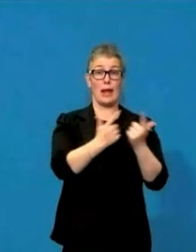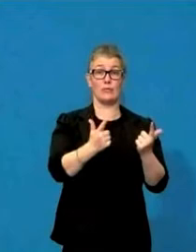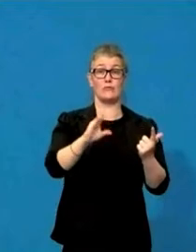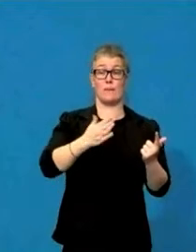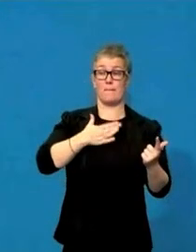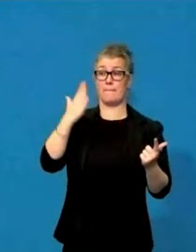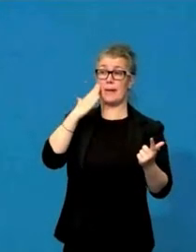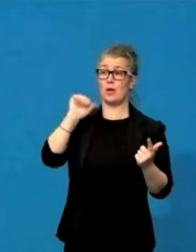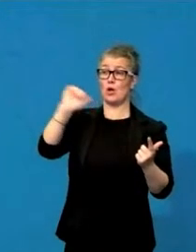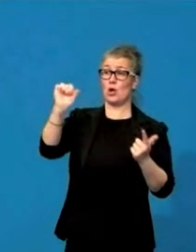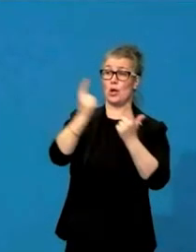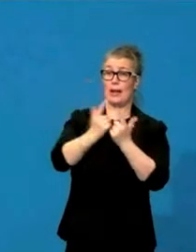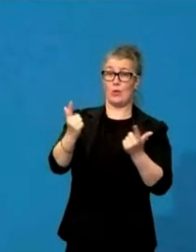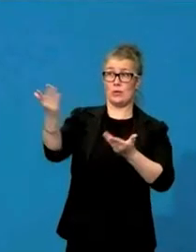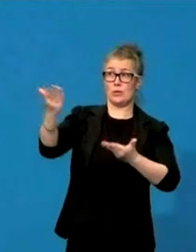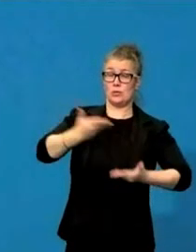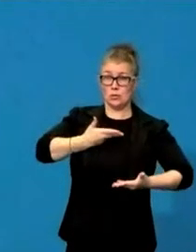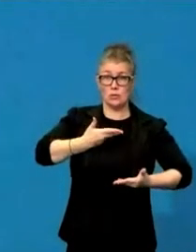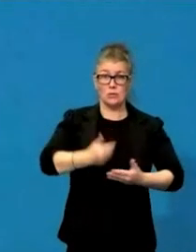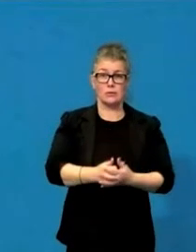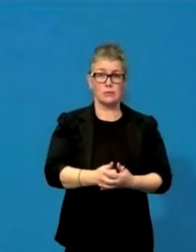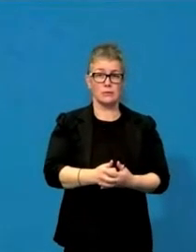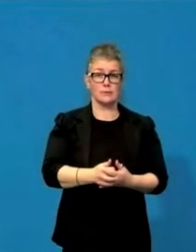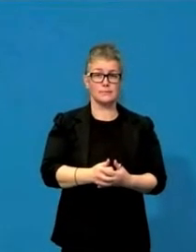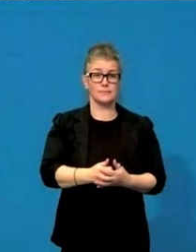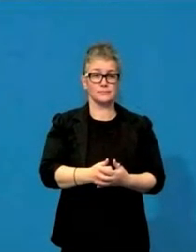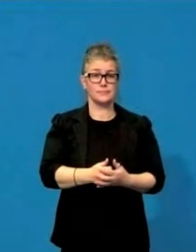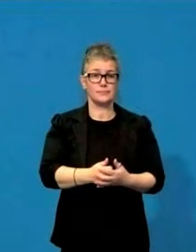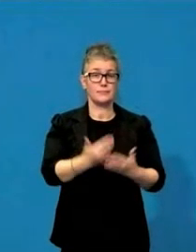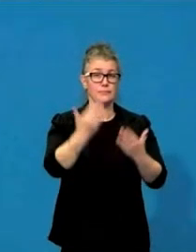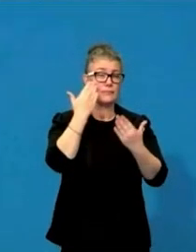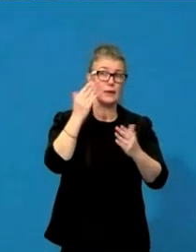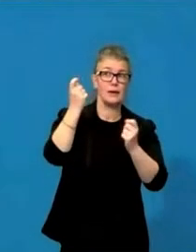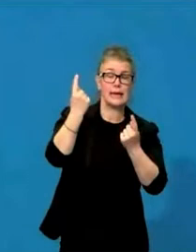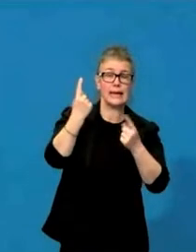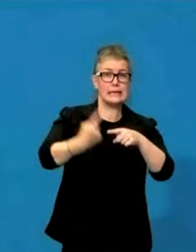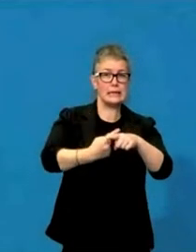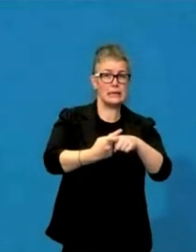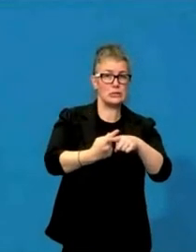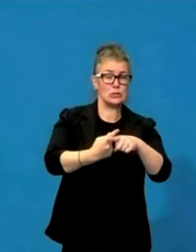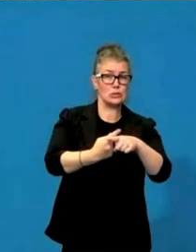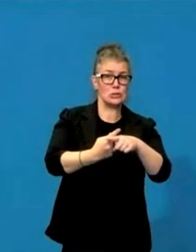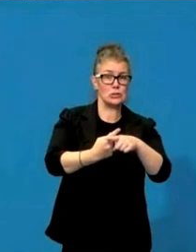And not knowing and understanding English, I guess, you know, my own language was my first